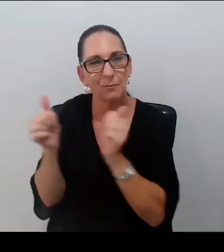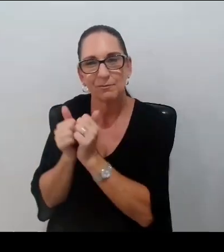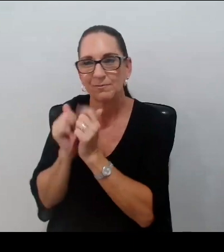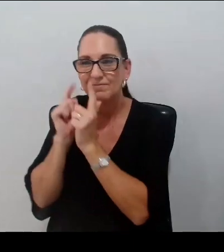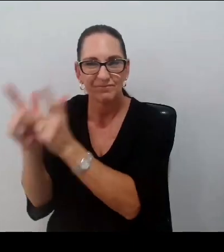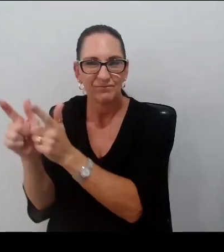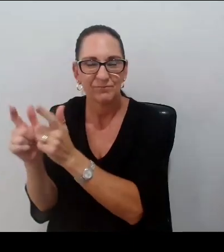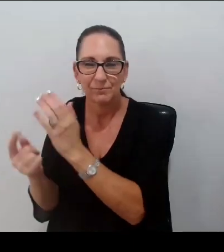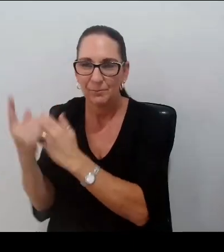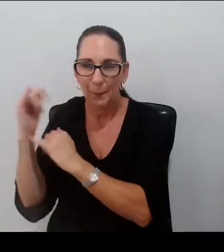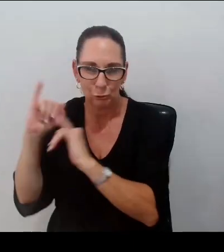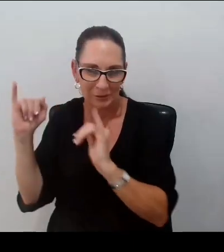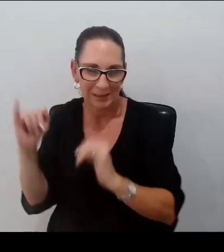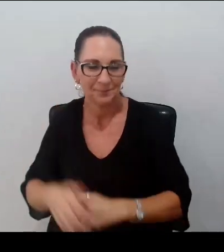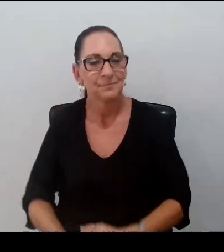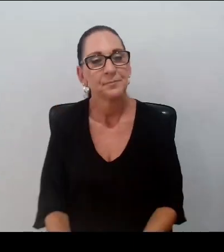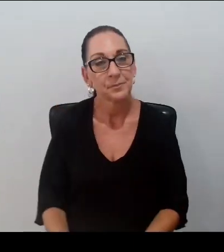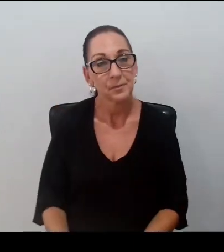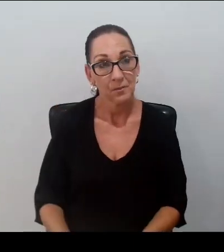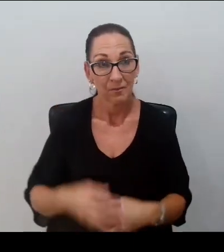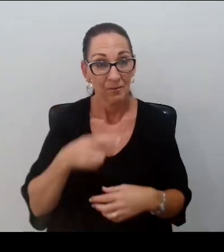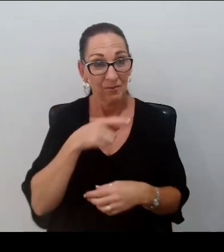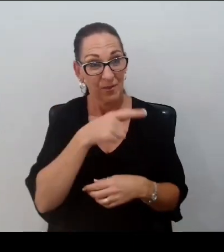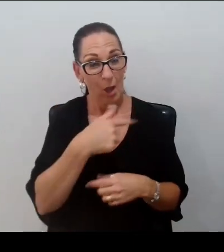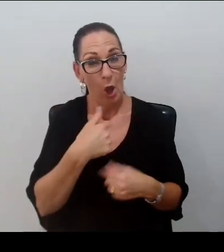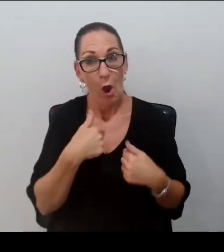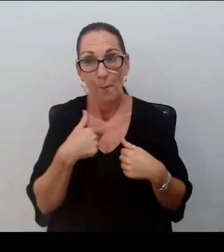As Jane shared, I’m the Branch Manager for Quality and Safeguards Policy at the